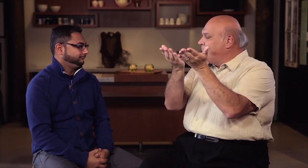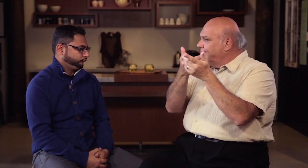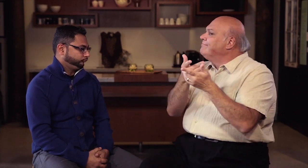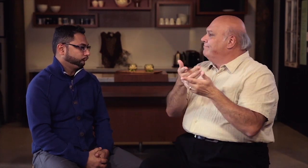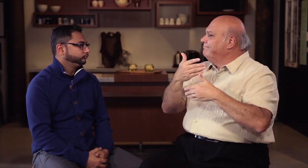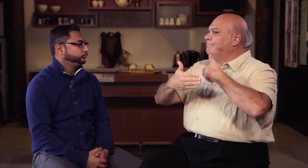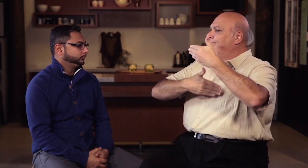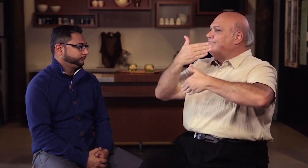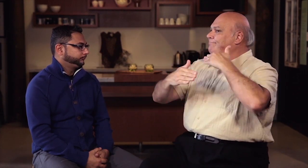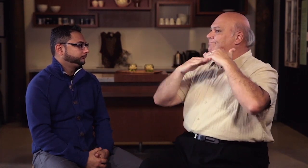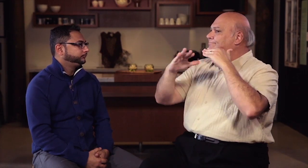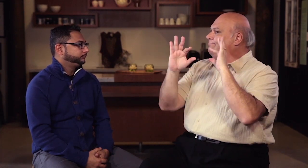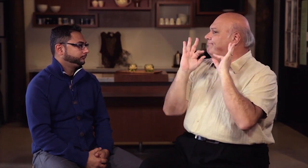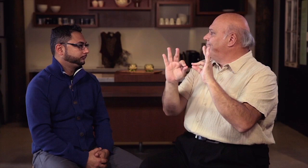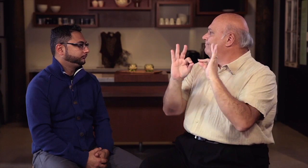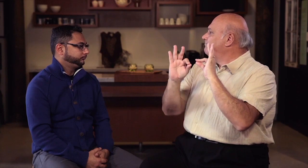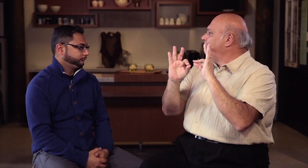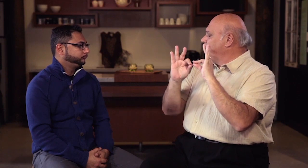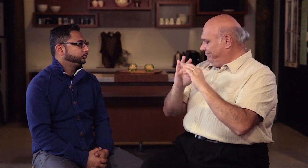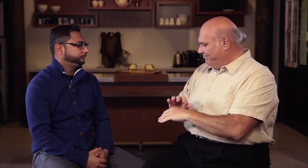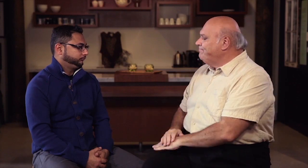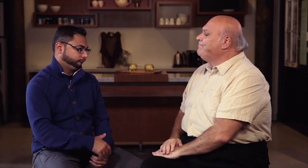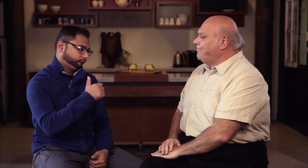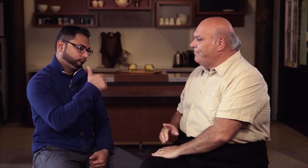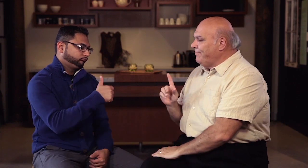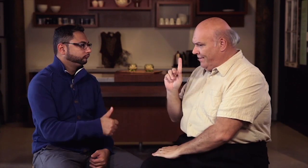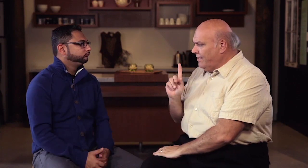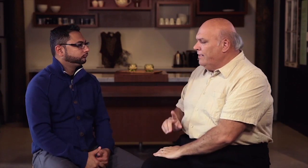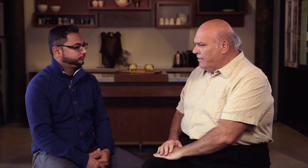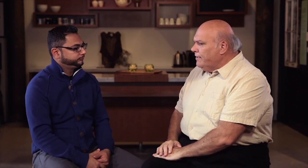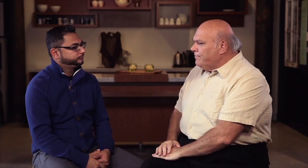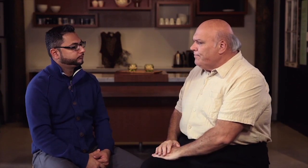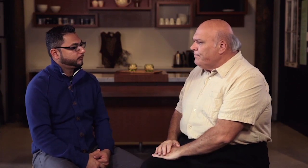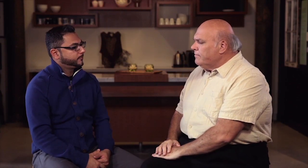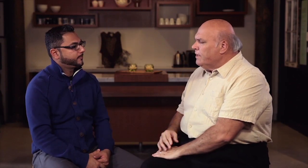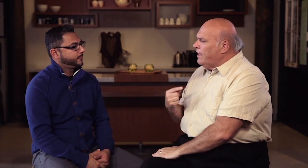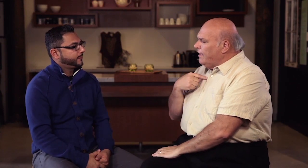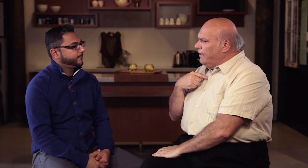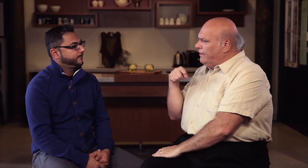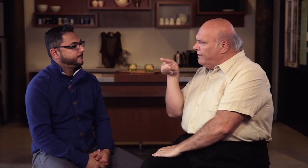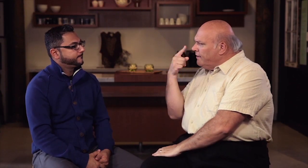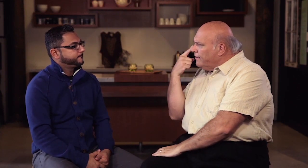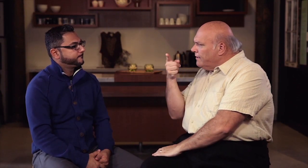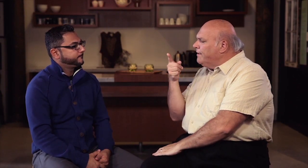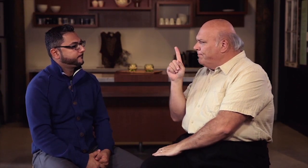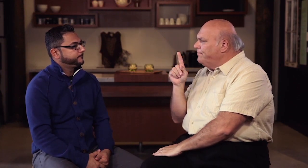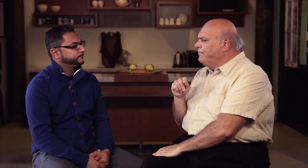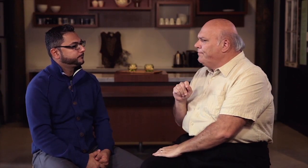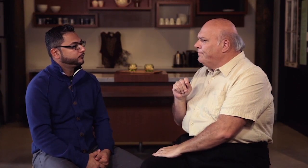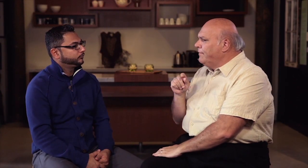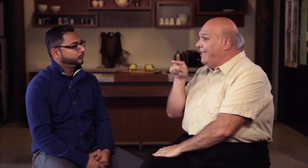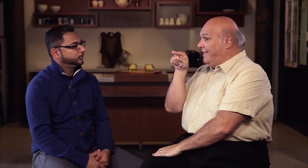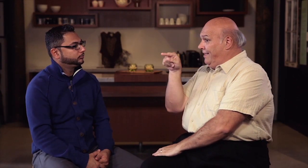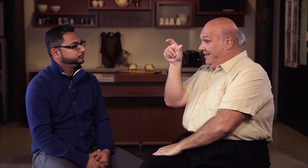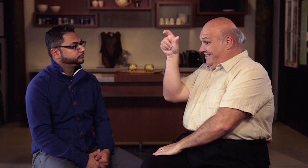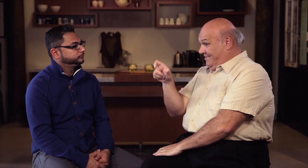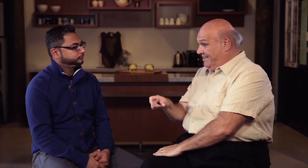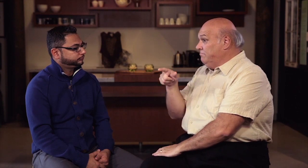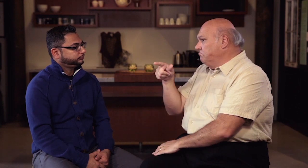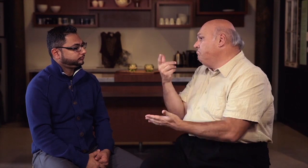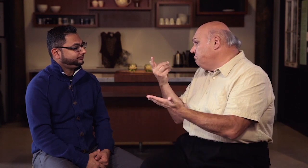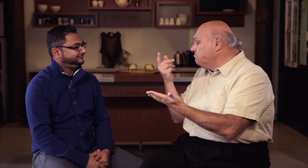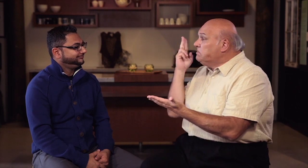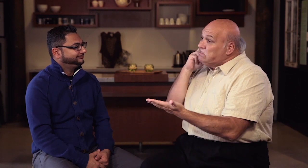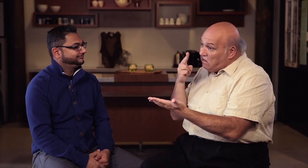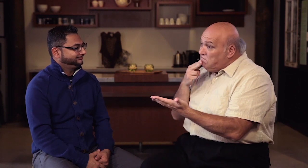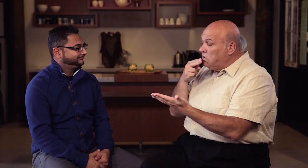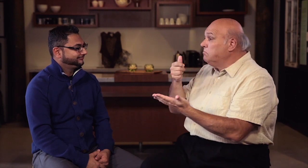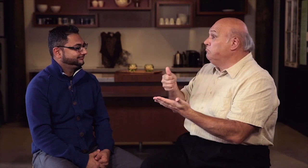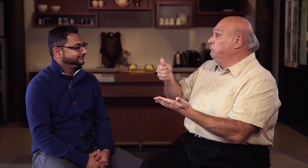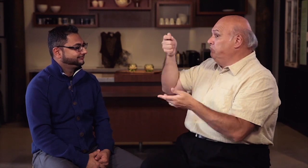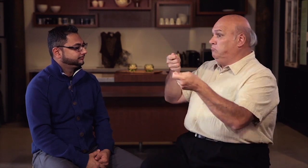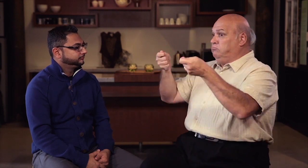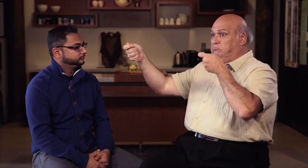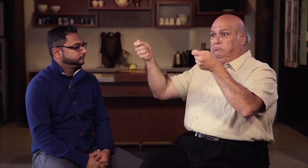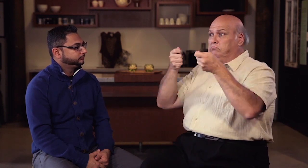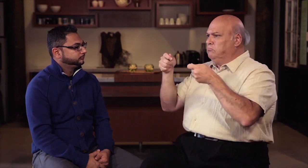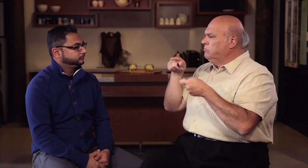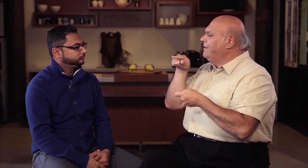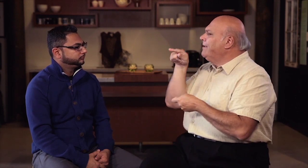this Leader to proceed properly. For the Deaf person to Lead, what